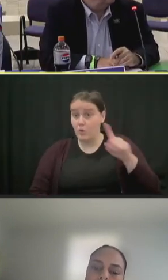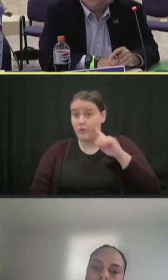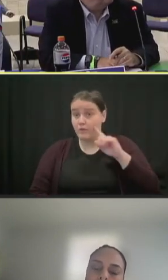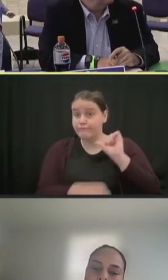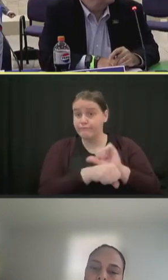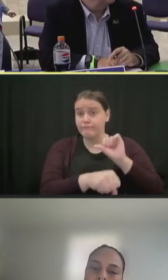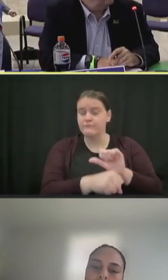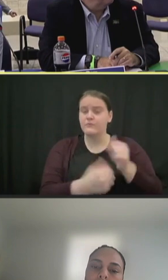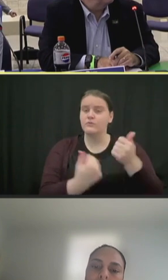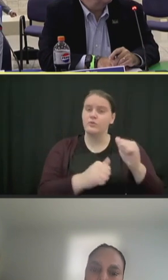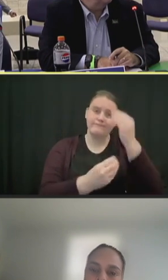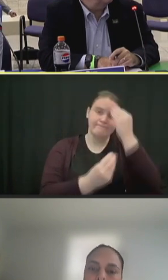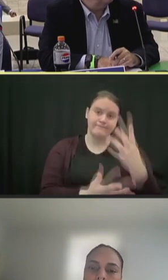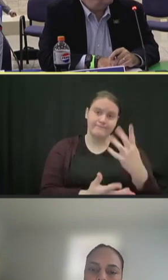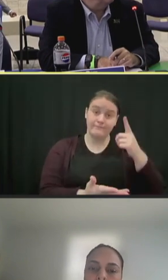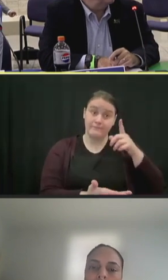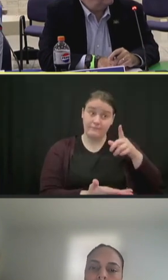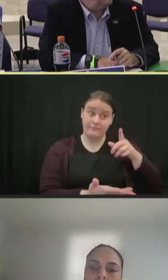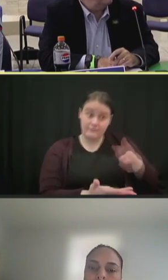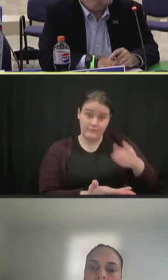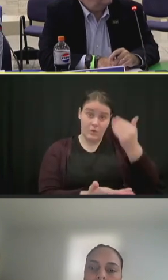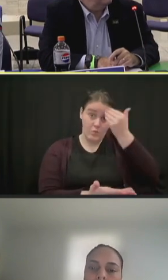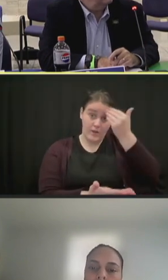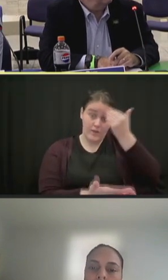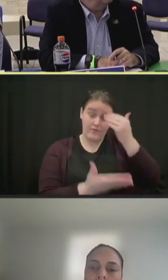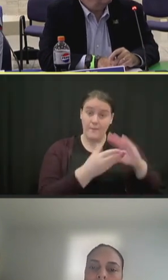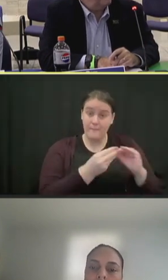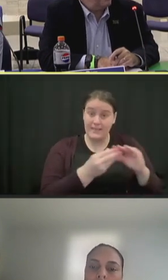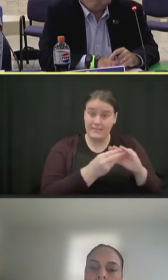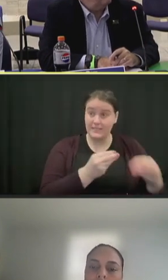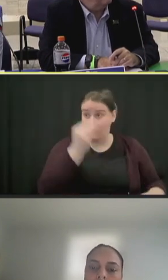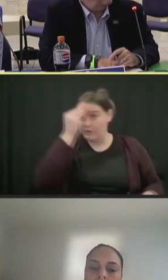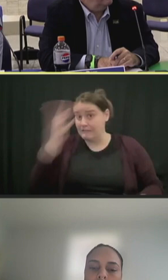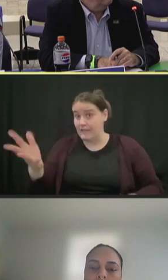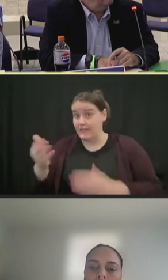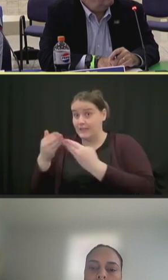messaging? What would you tell in the public and that the system is prepared for when the